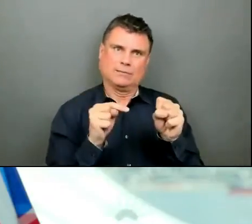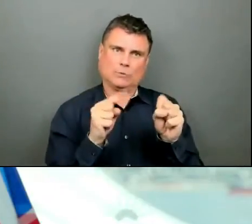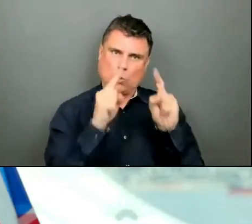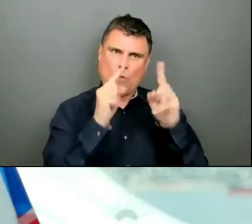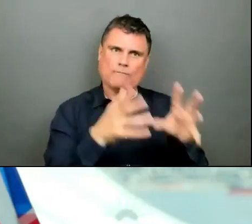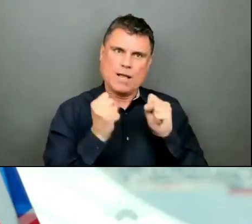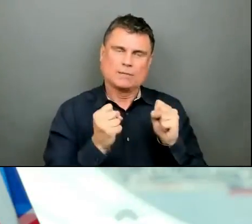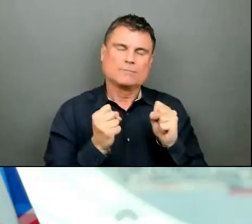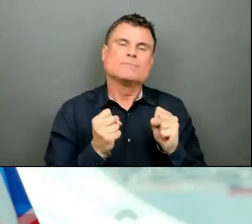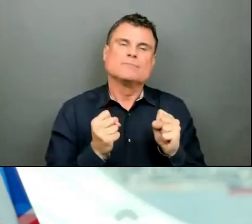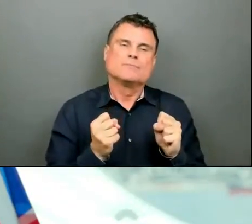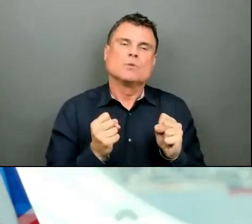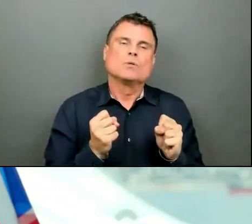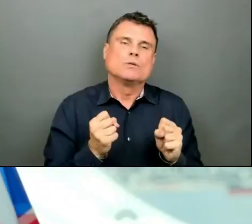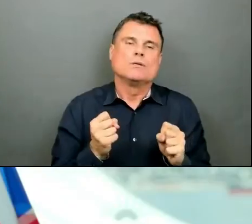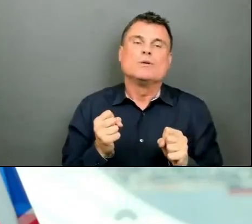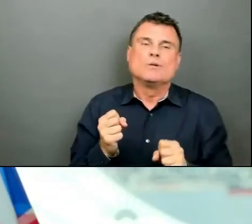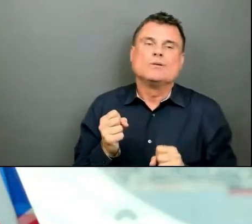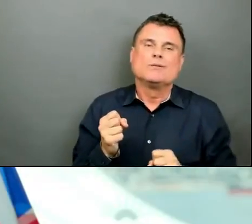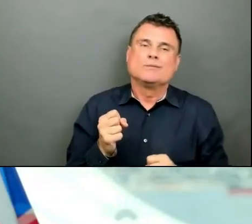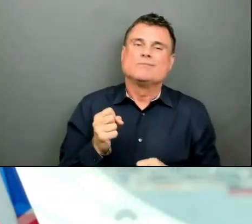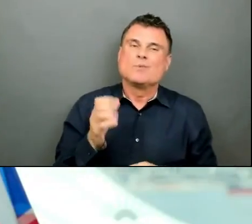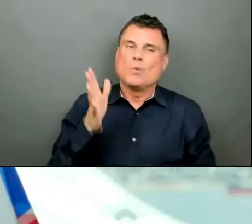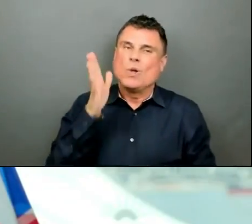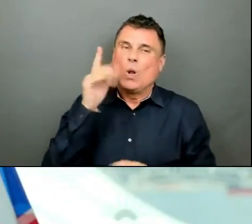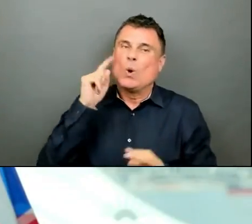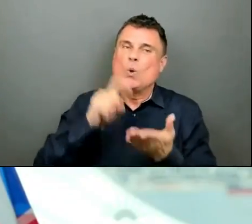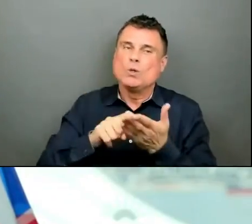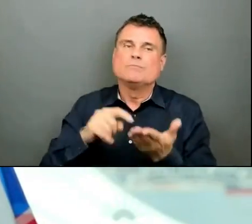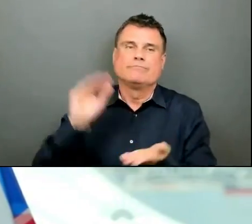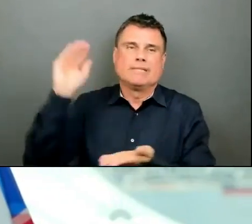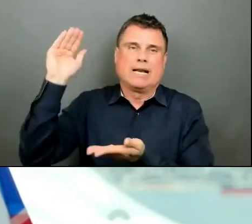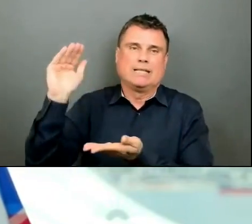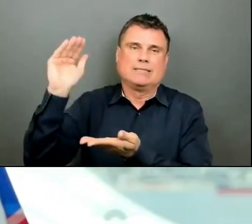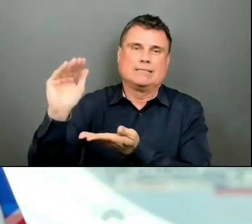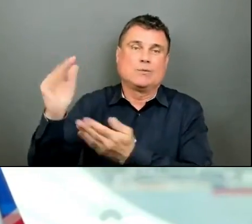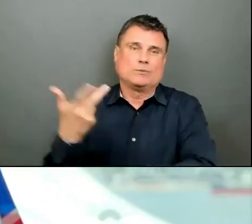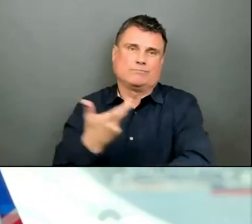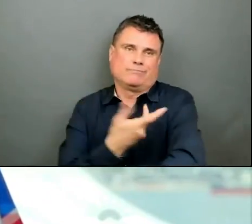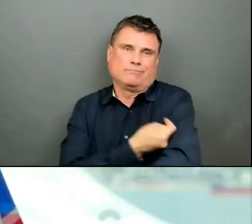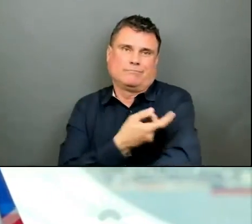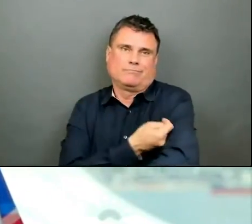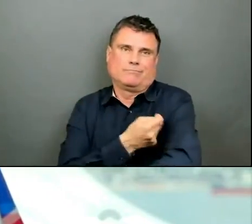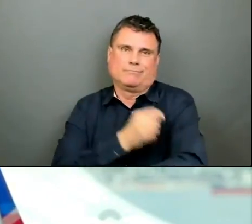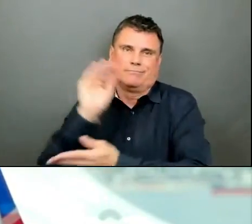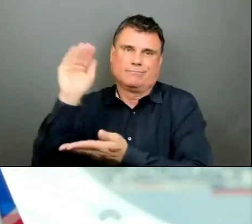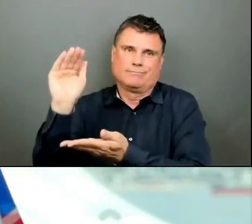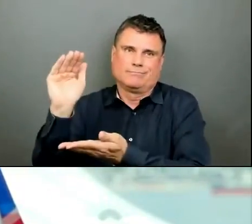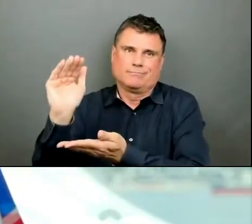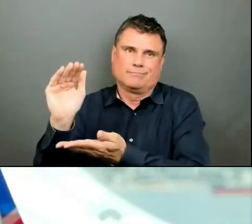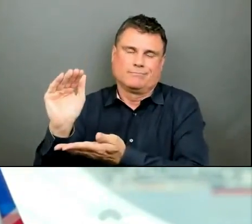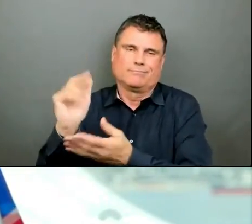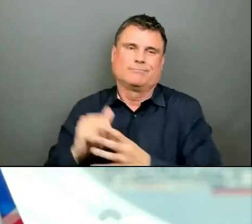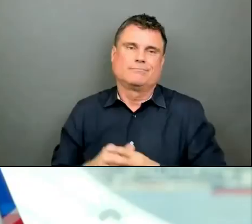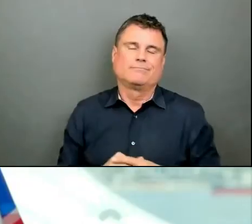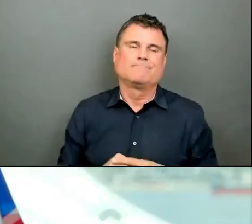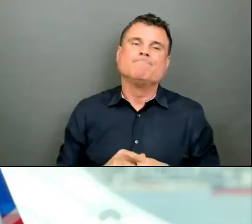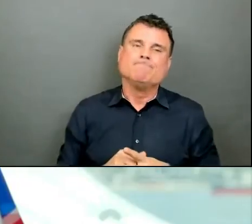over capacity of an ability to deliver because we ant want to deliver right away. What you will see in the coming weeks is a slight